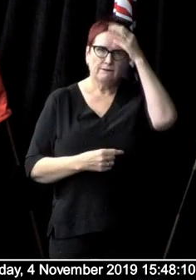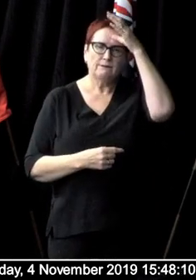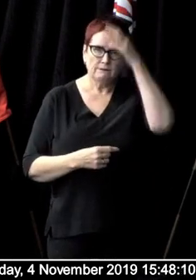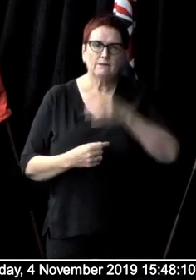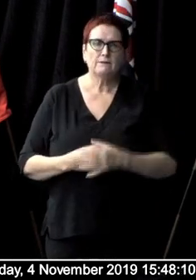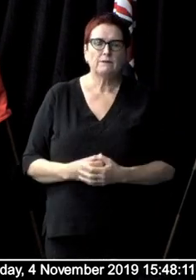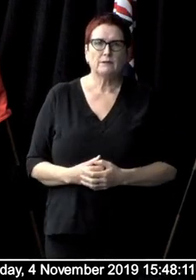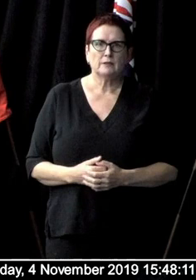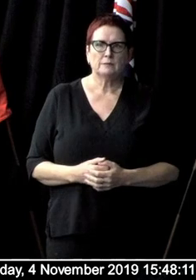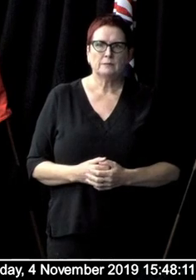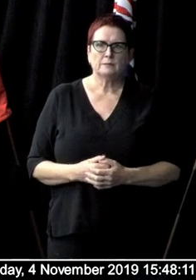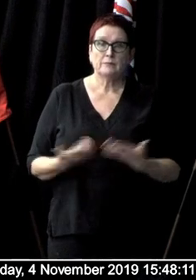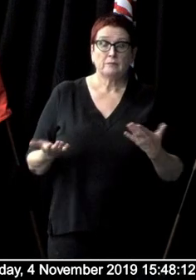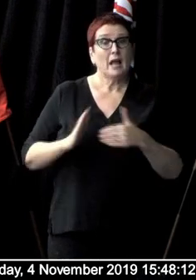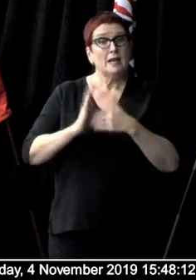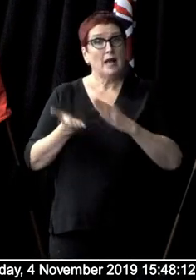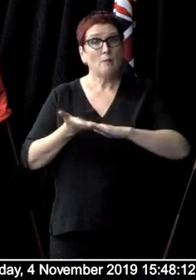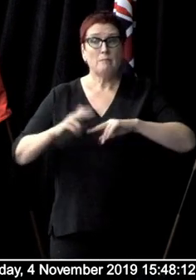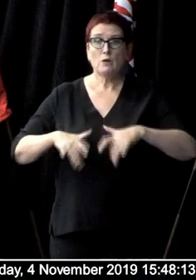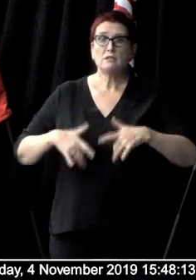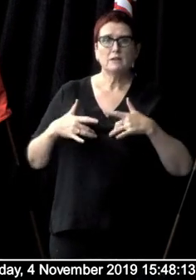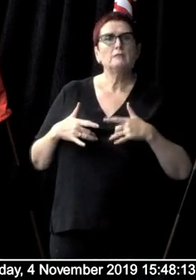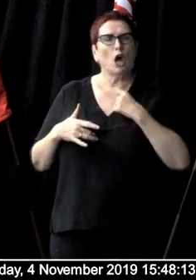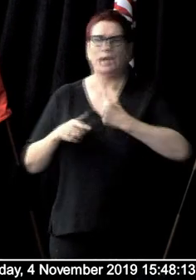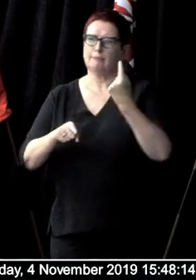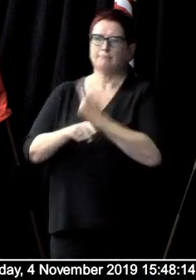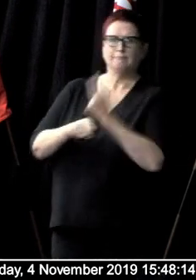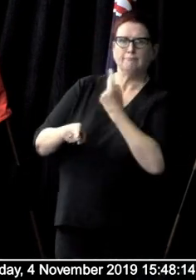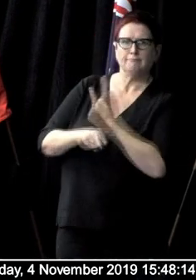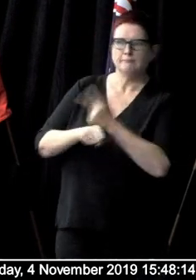parents feel their perspective will be listened to and valued, and their input